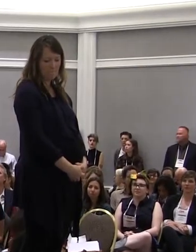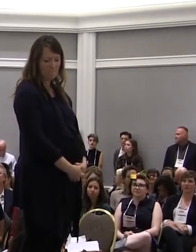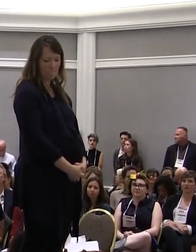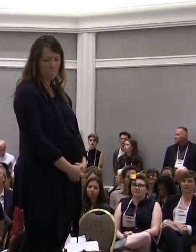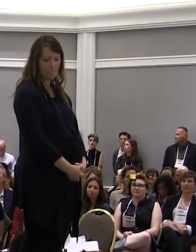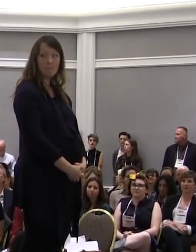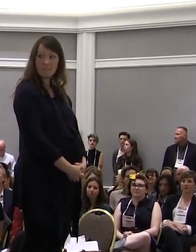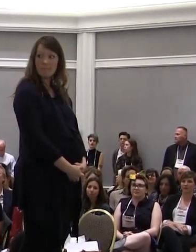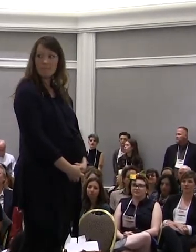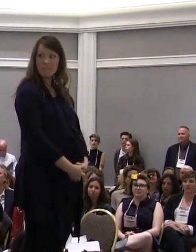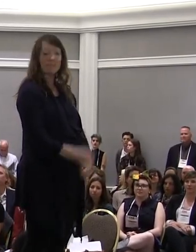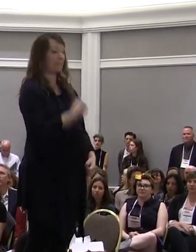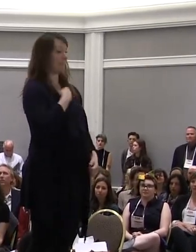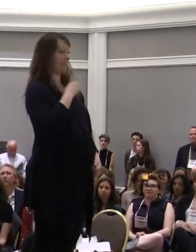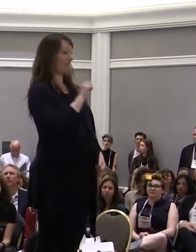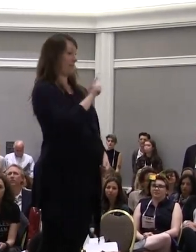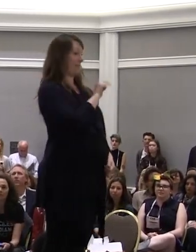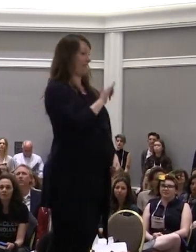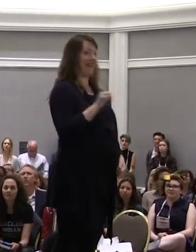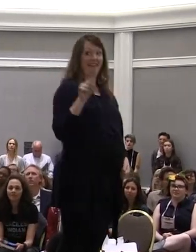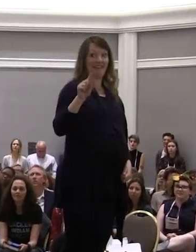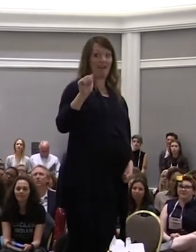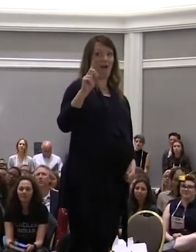So I'm Clay and that's Alto.